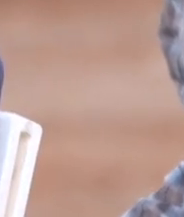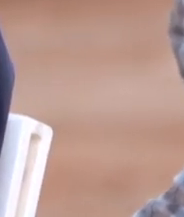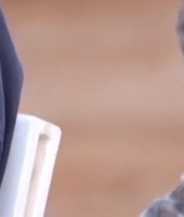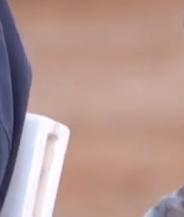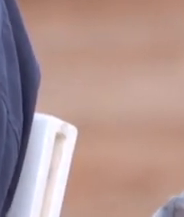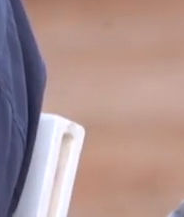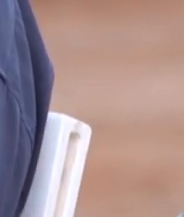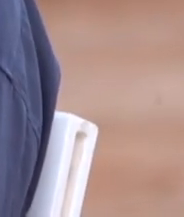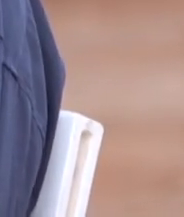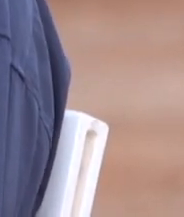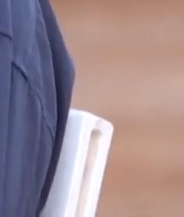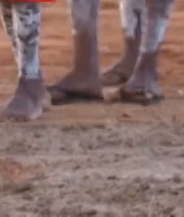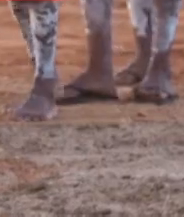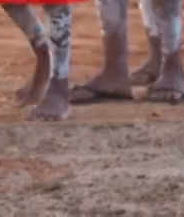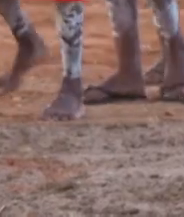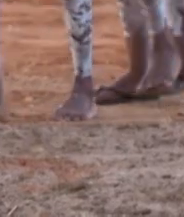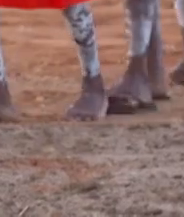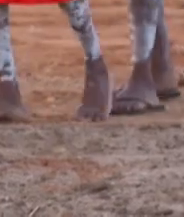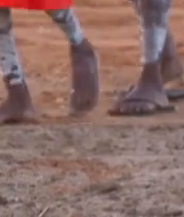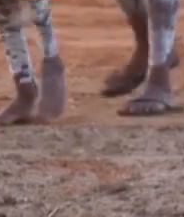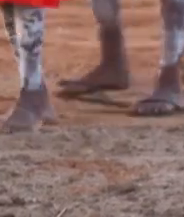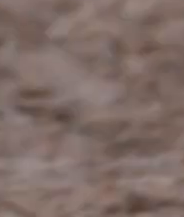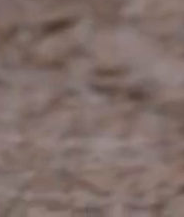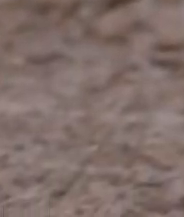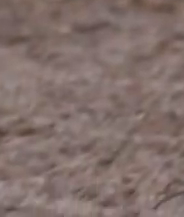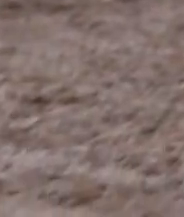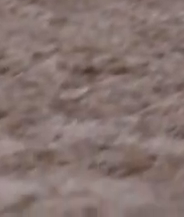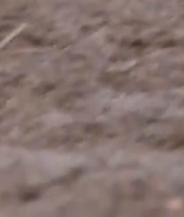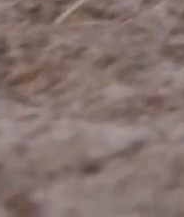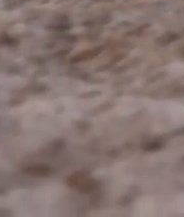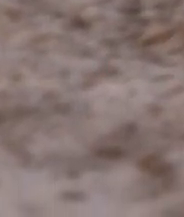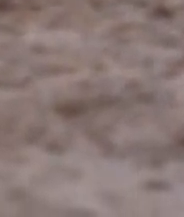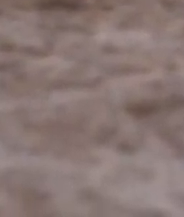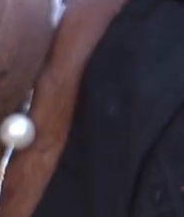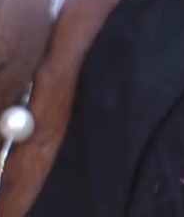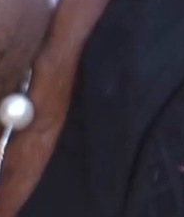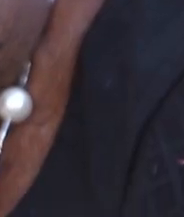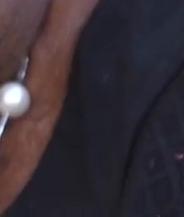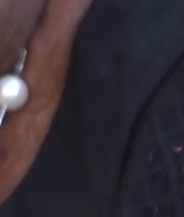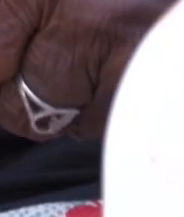I would do painting there. Me and my brother would do painting there.